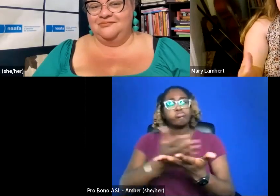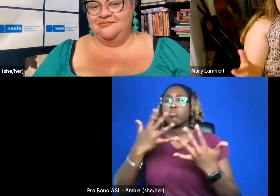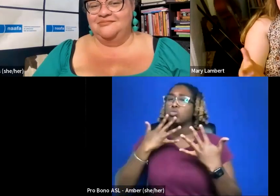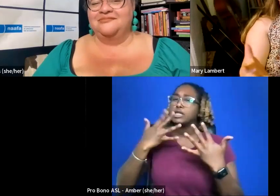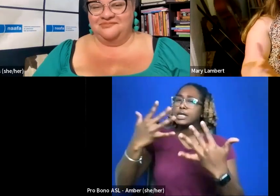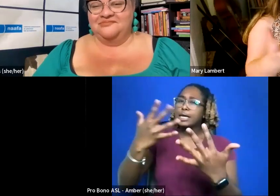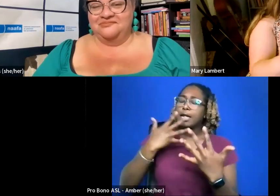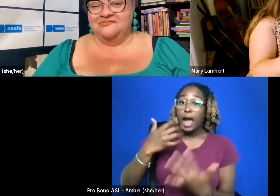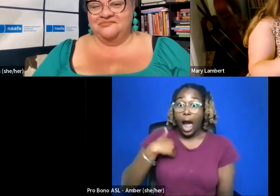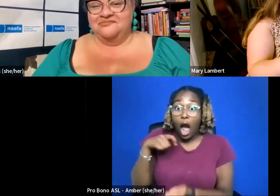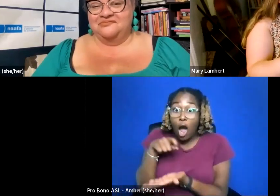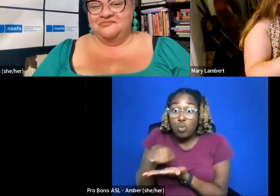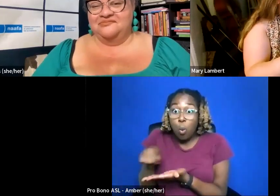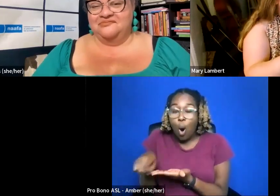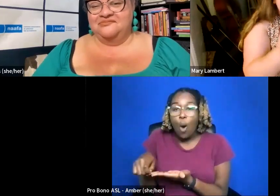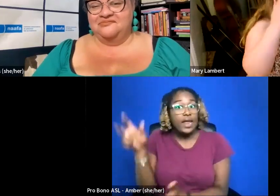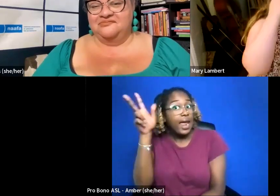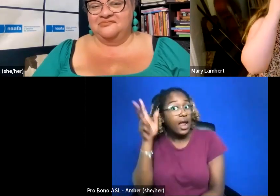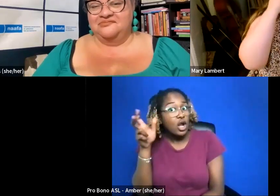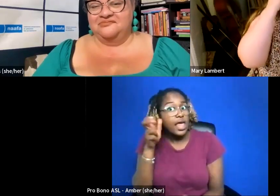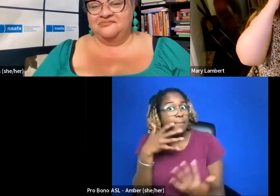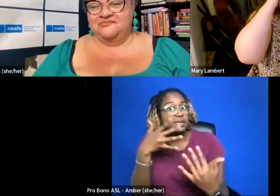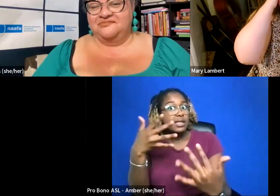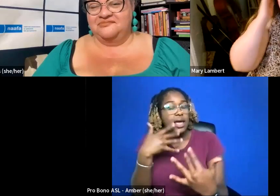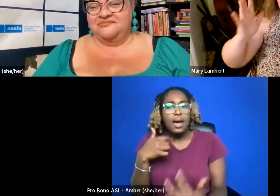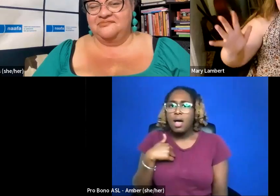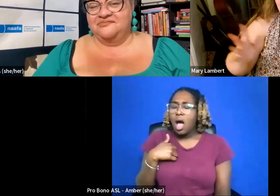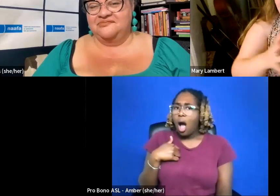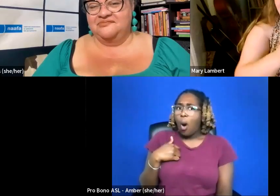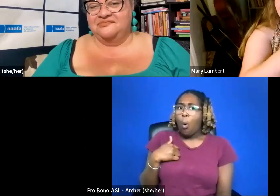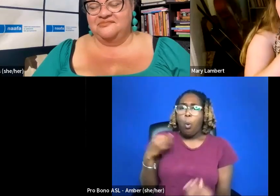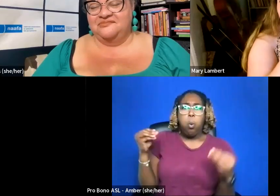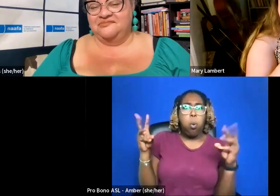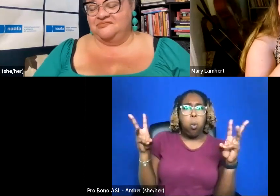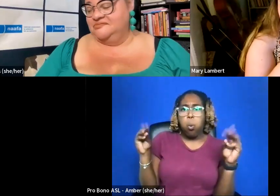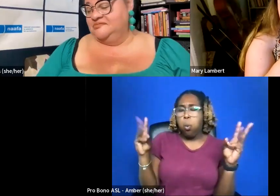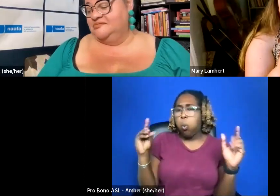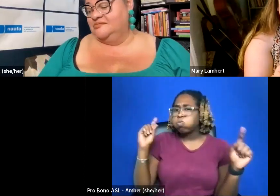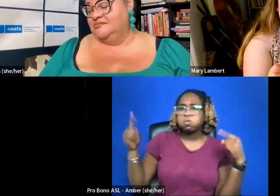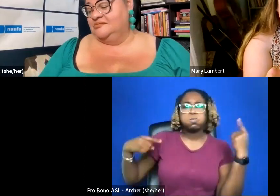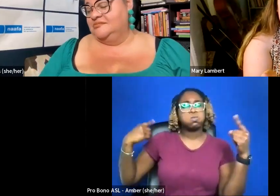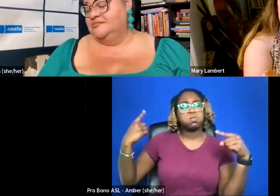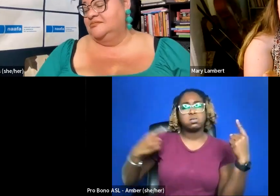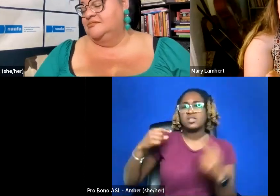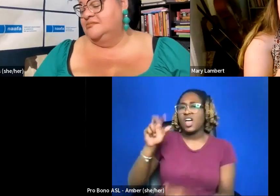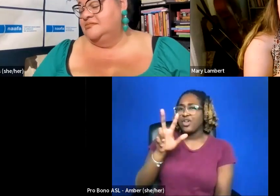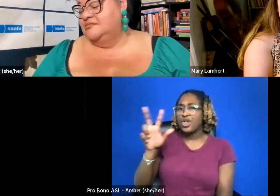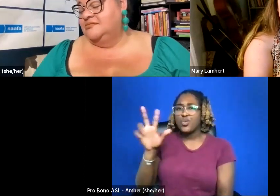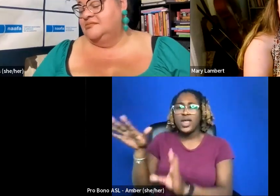and hearing them sing, I was just like, this is this is absolutely bonkers. And we had you know, there were 33 couples that were going to get married.